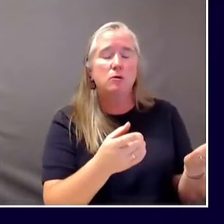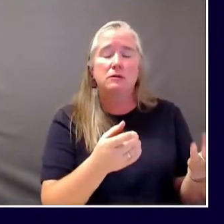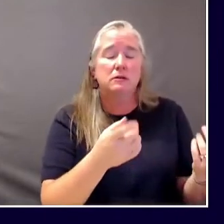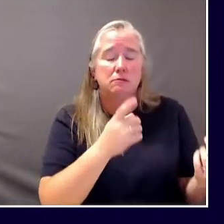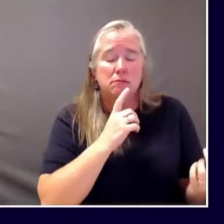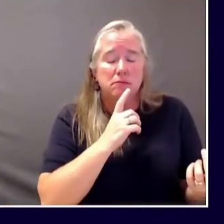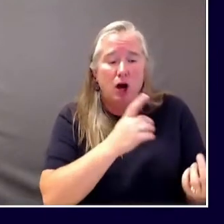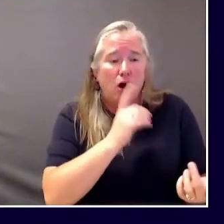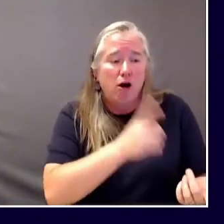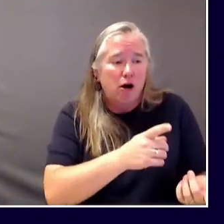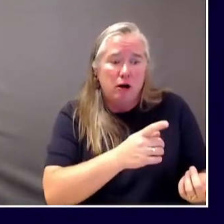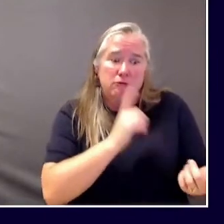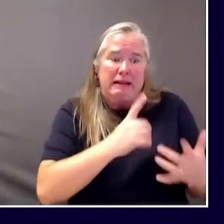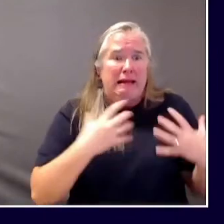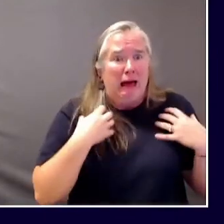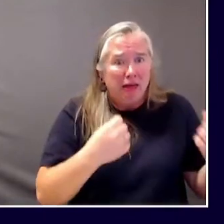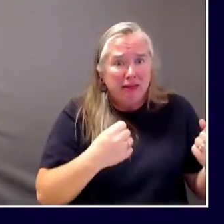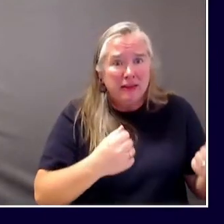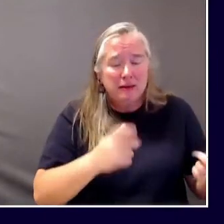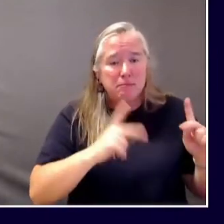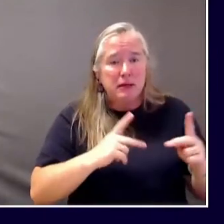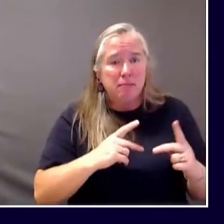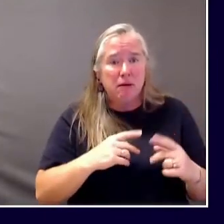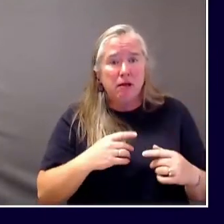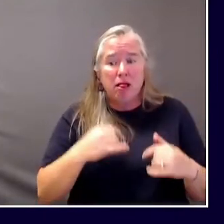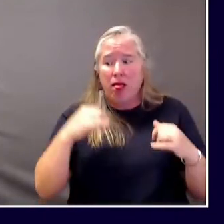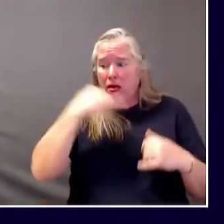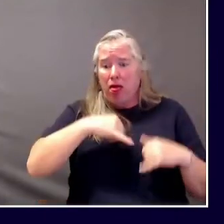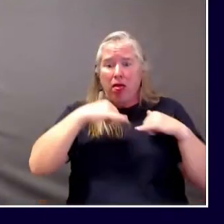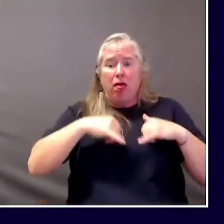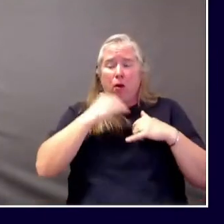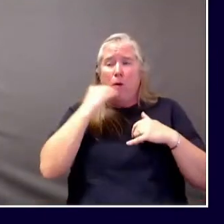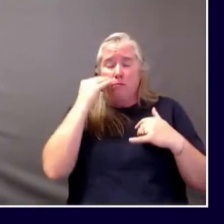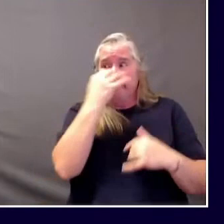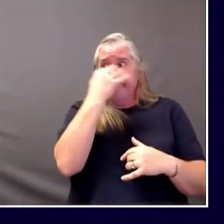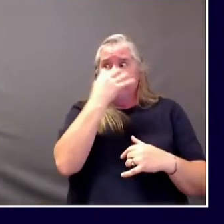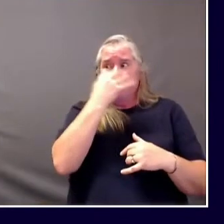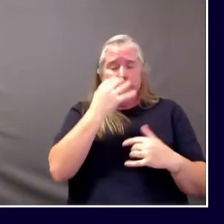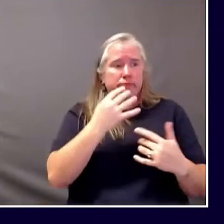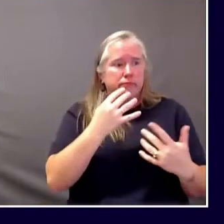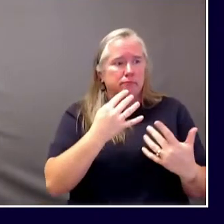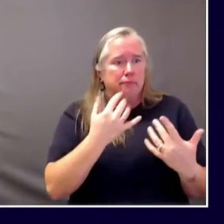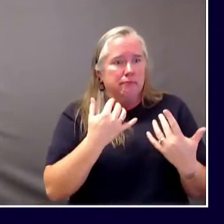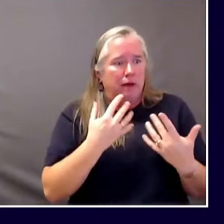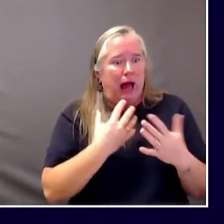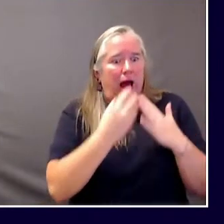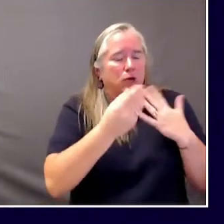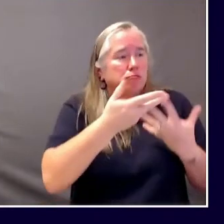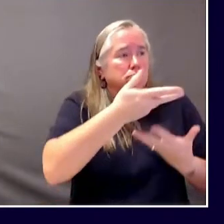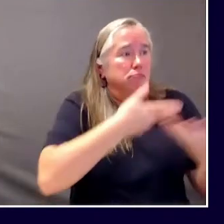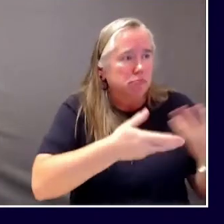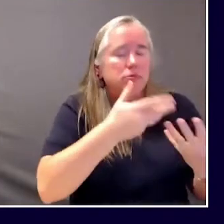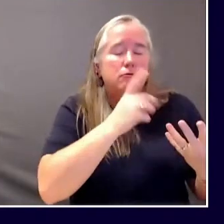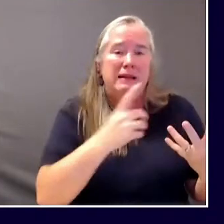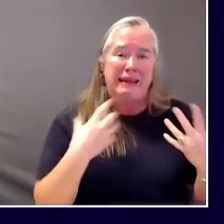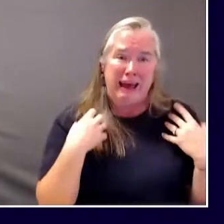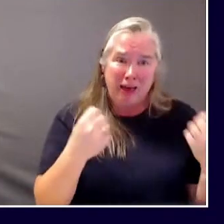loud but we're looking at each one of these sectors in each one